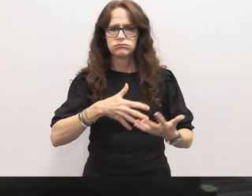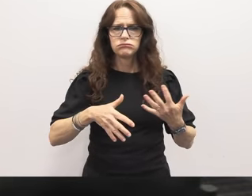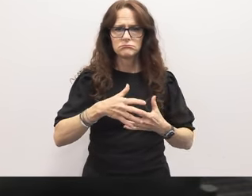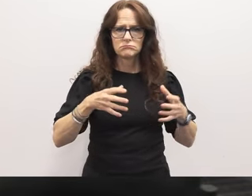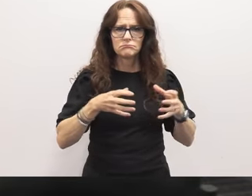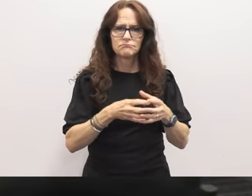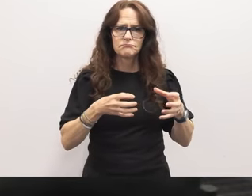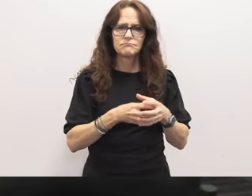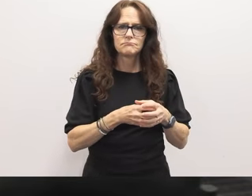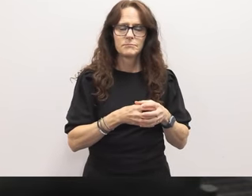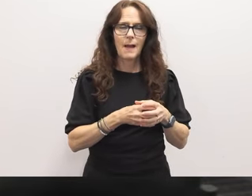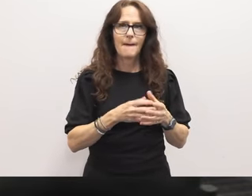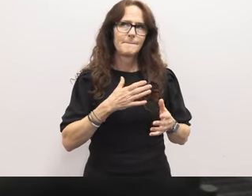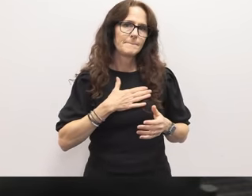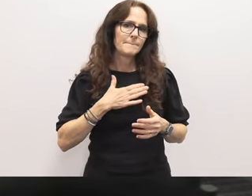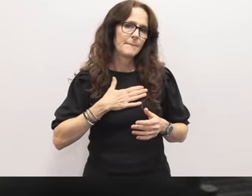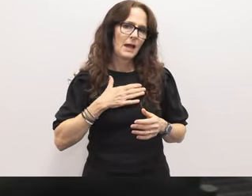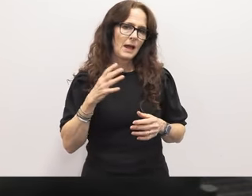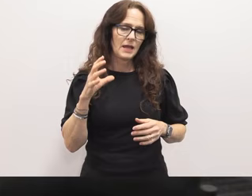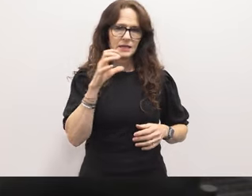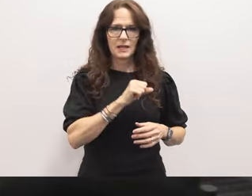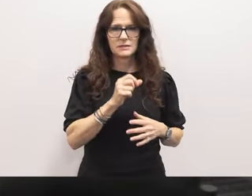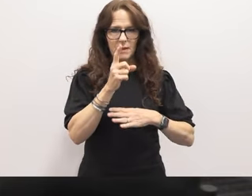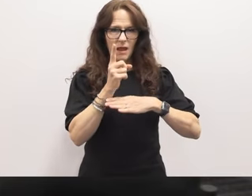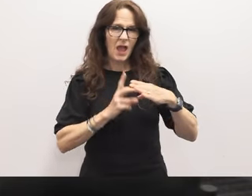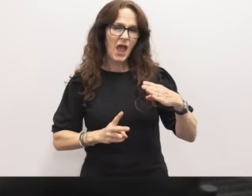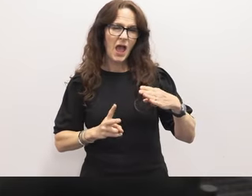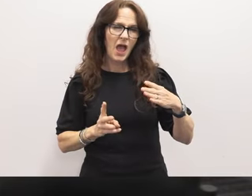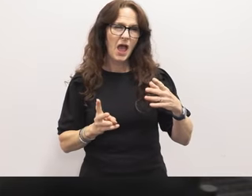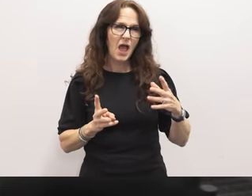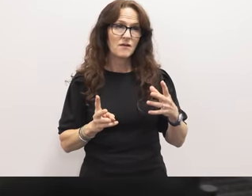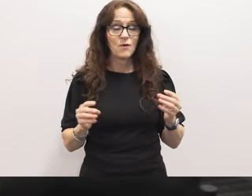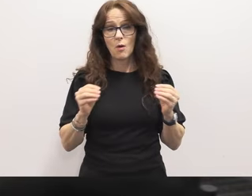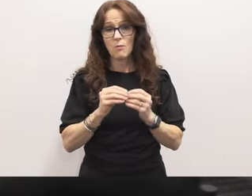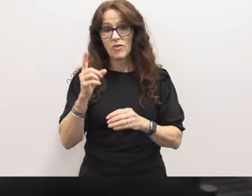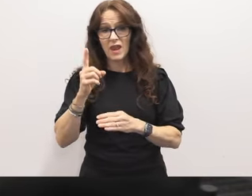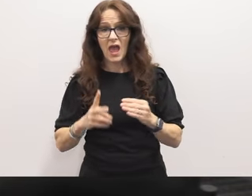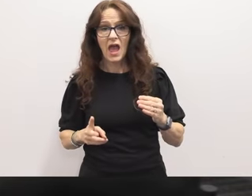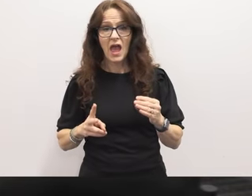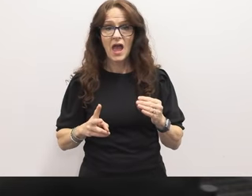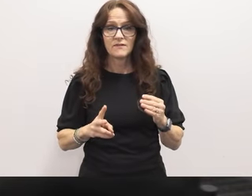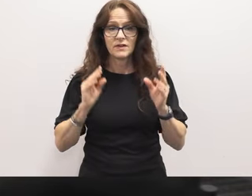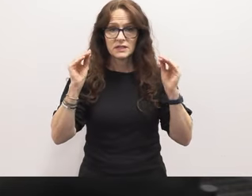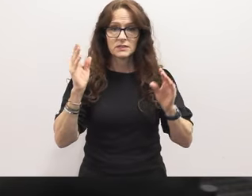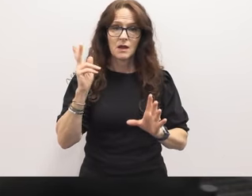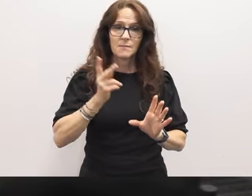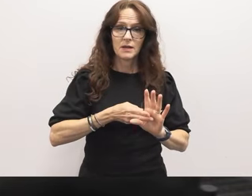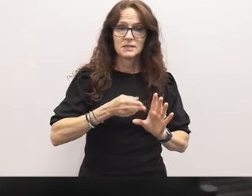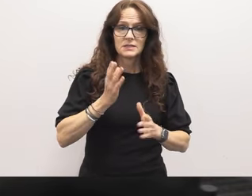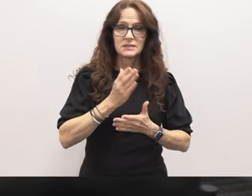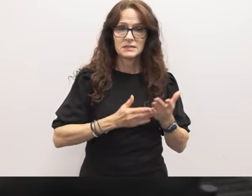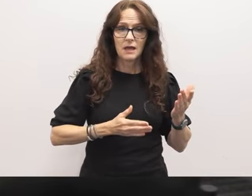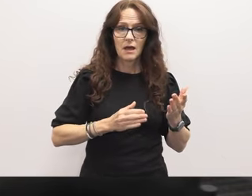who came in and out. And so my guess is that half to maybe a little bit more than half of our teachers participated in some respect.